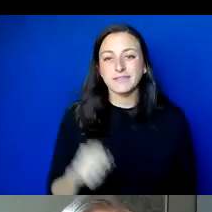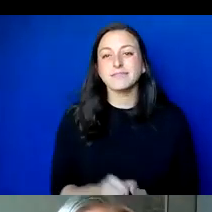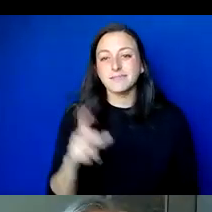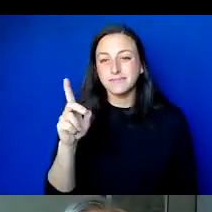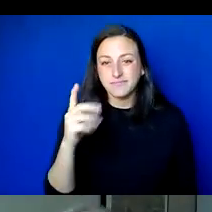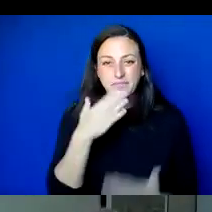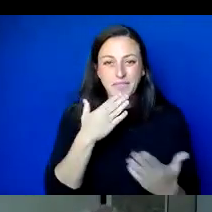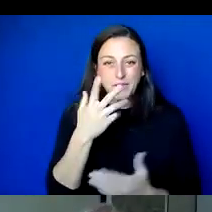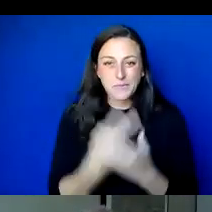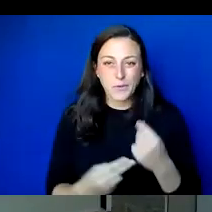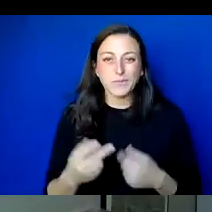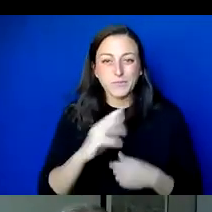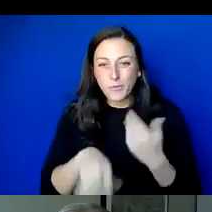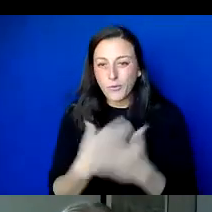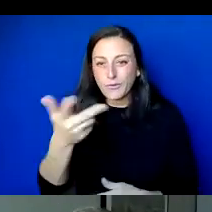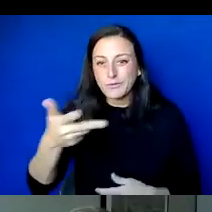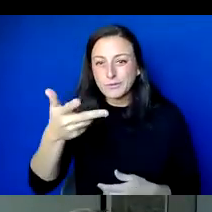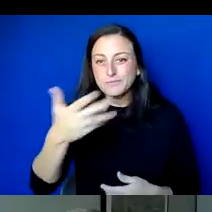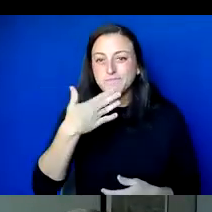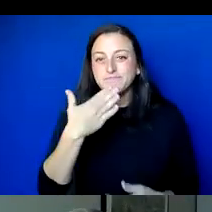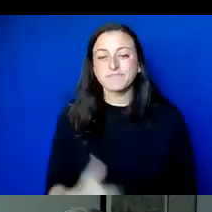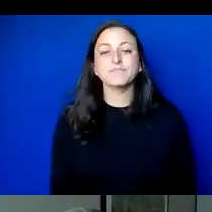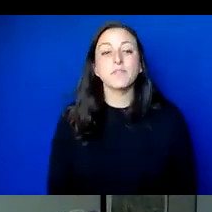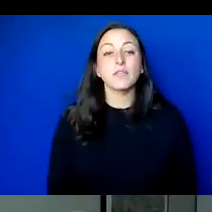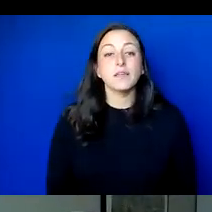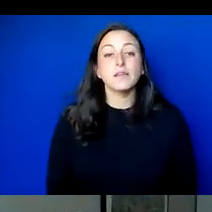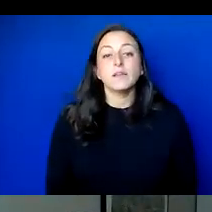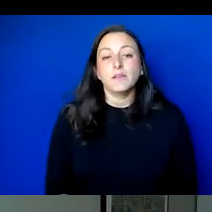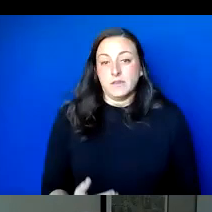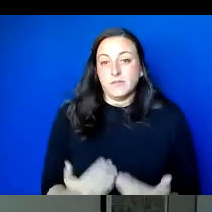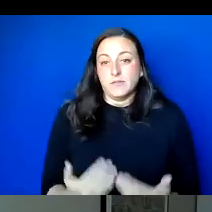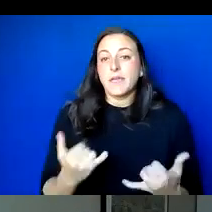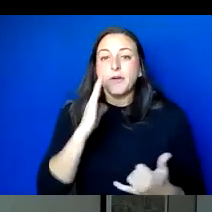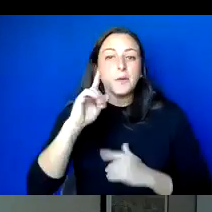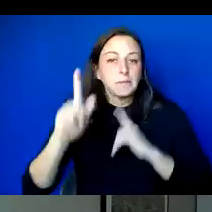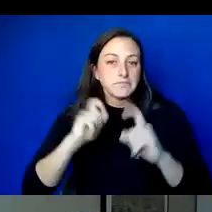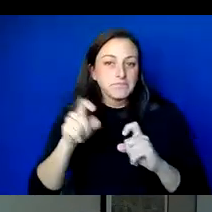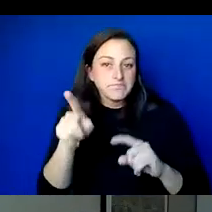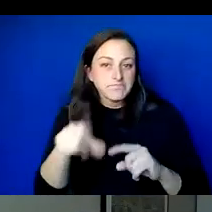Brigadier General. We will start with questions and answers now, so if you just want to state your